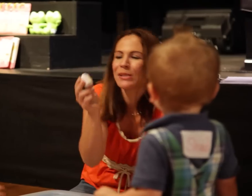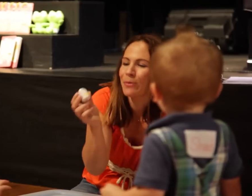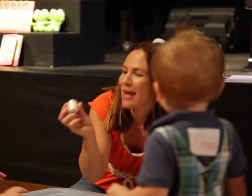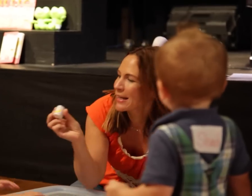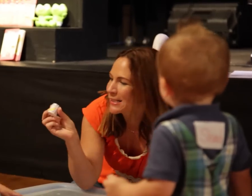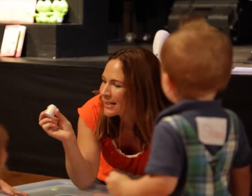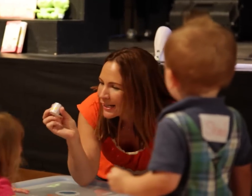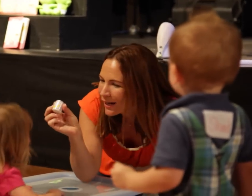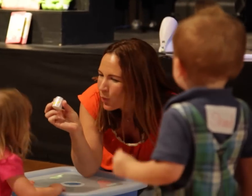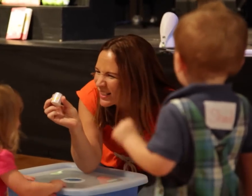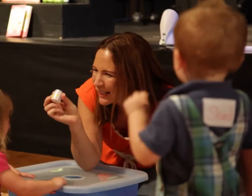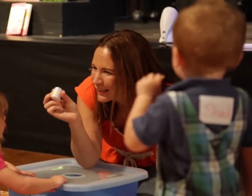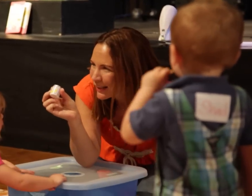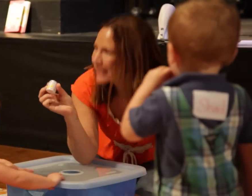Can you see what that is? What is that?